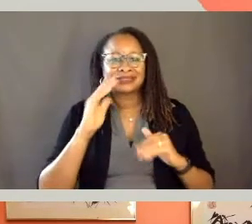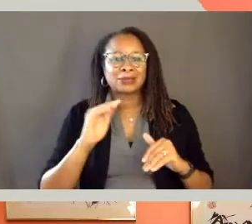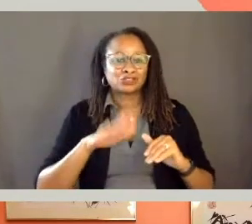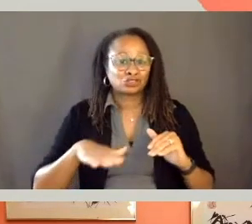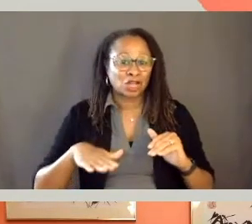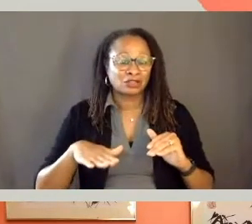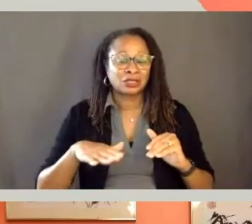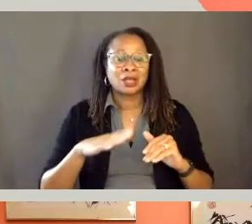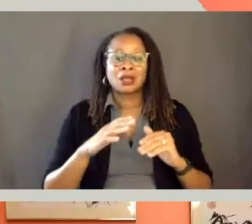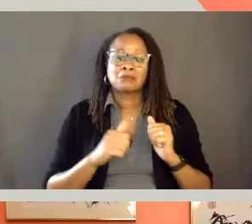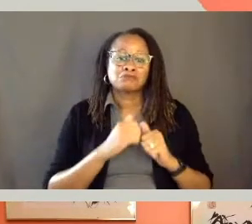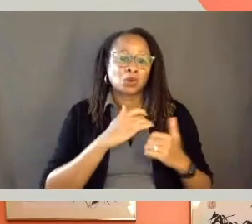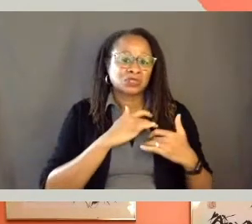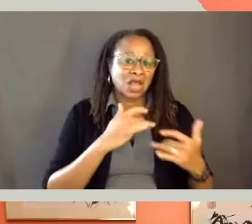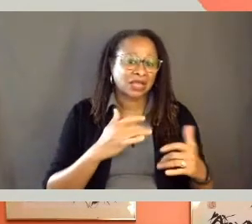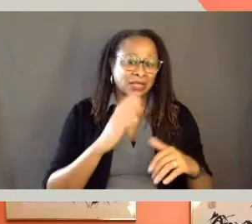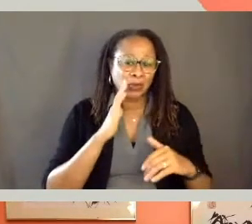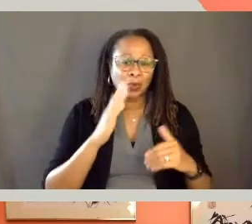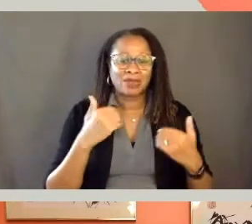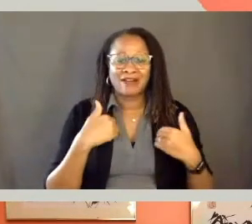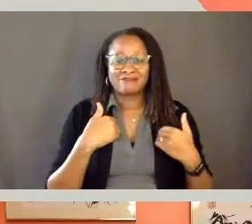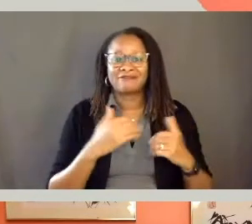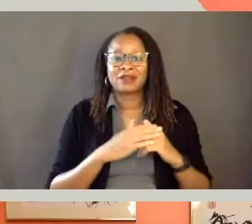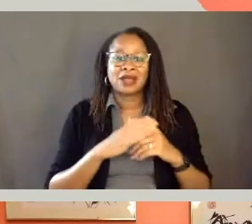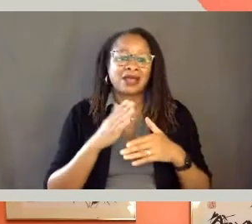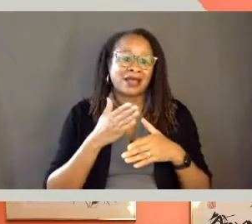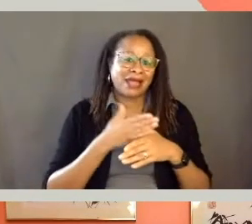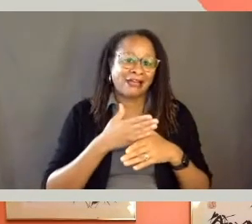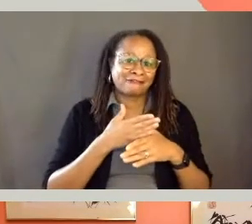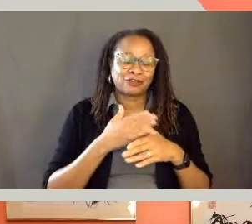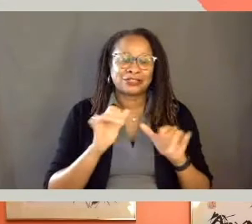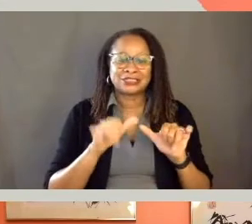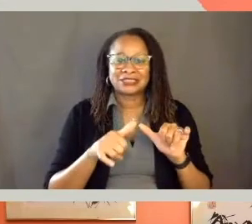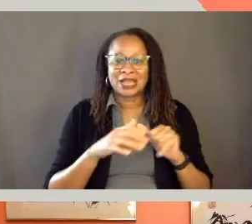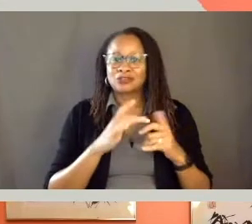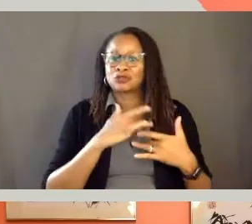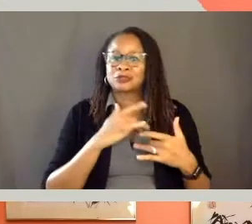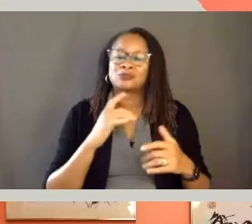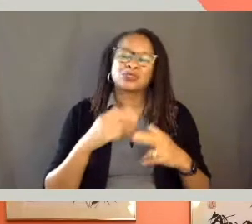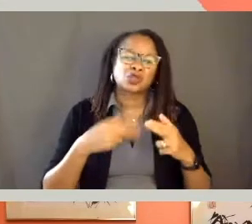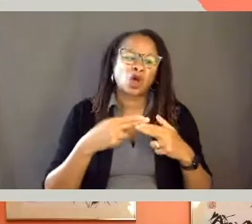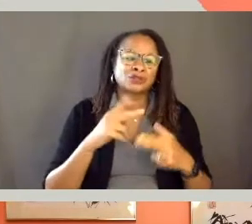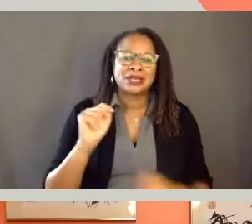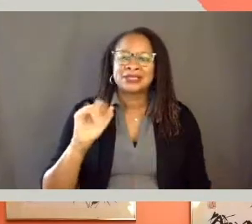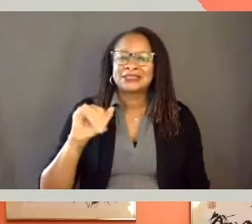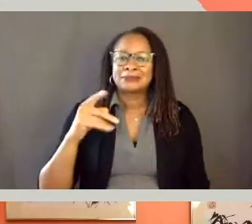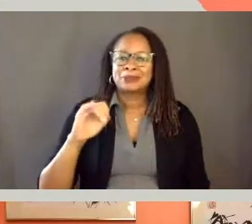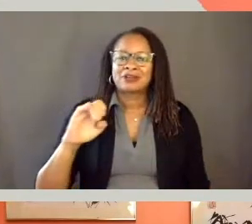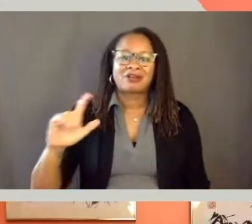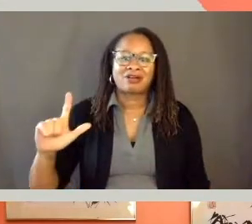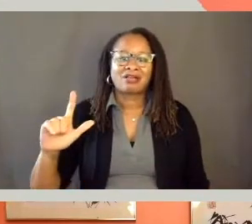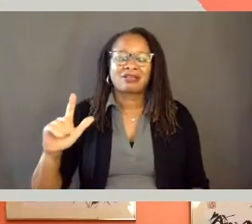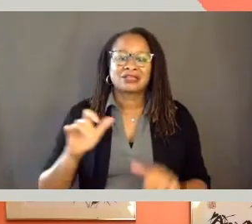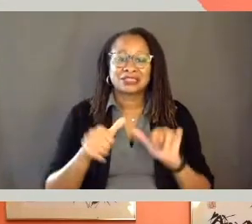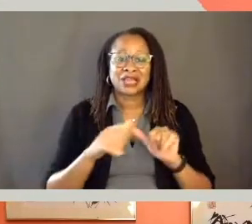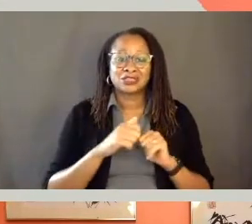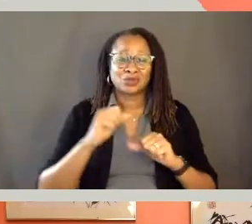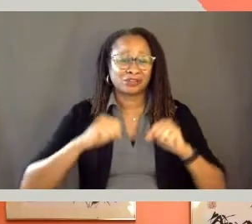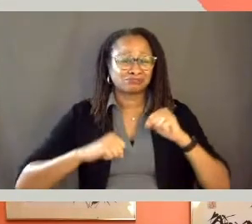most likely be average size or typical size. So they're, you know, kind of grappling with what that means